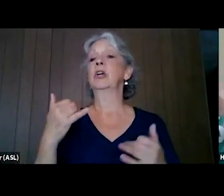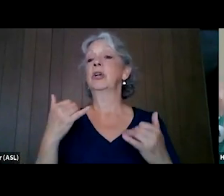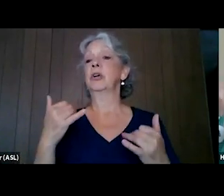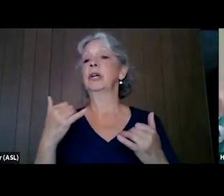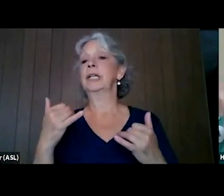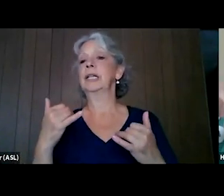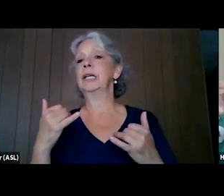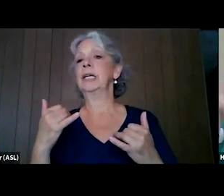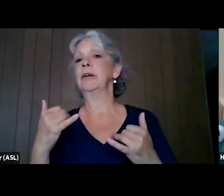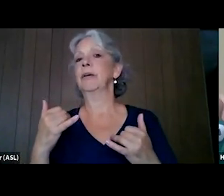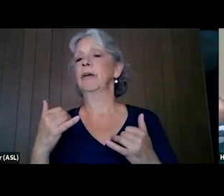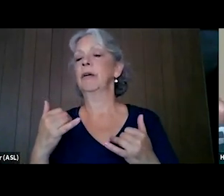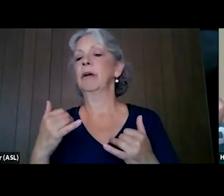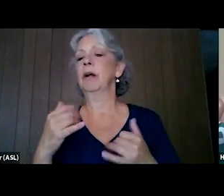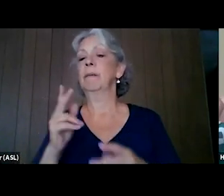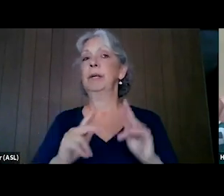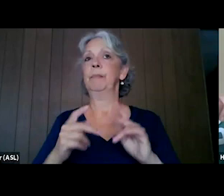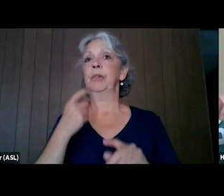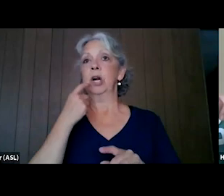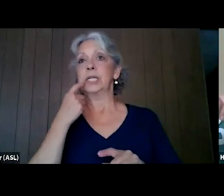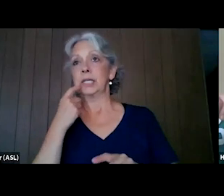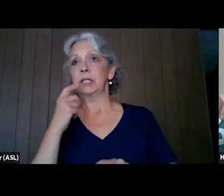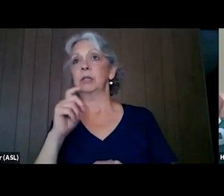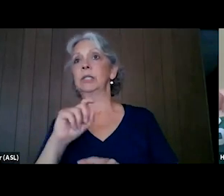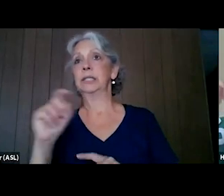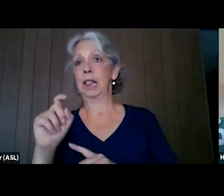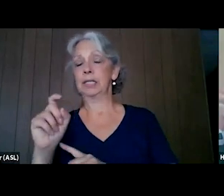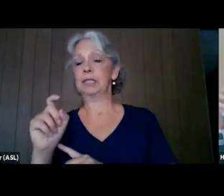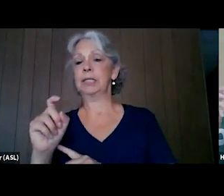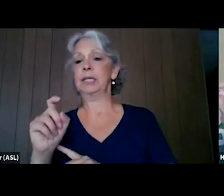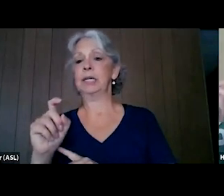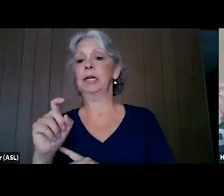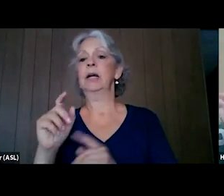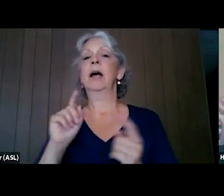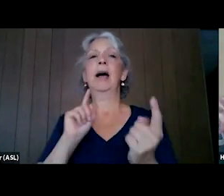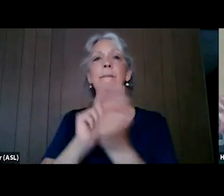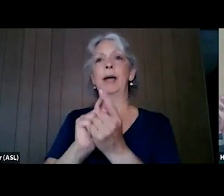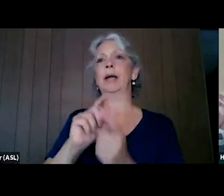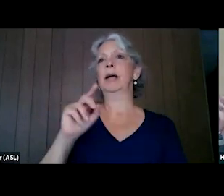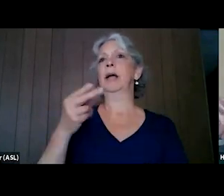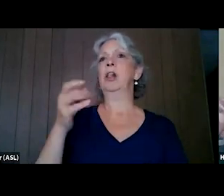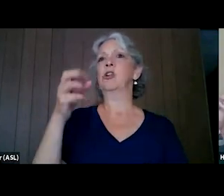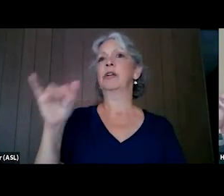and I'm currently addicted to xylazine, and I've met Hillary and the team on the streets